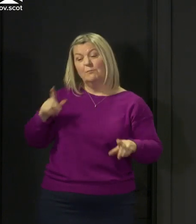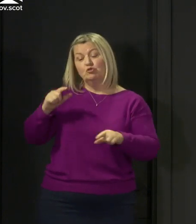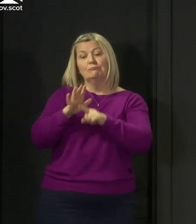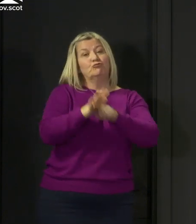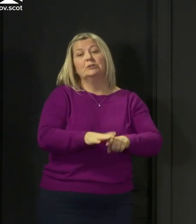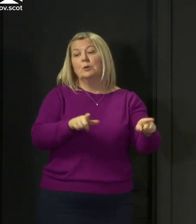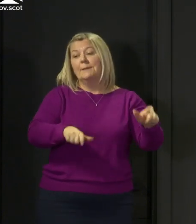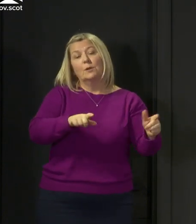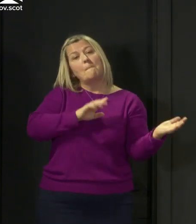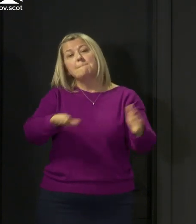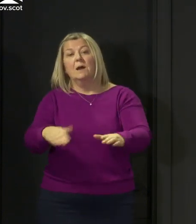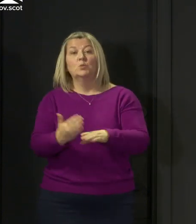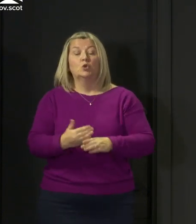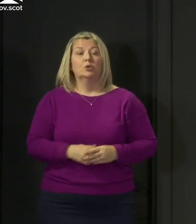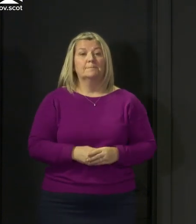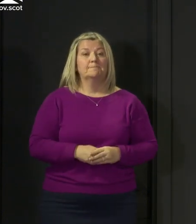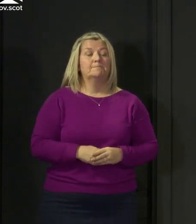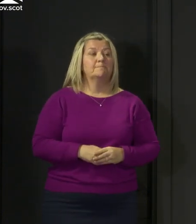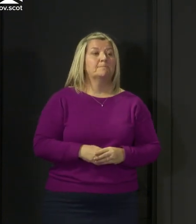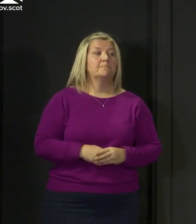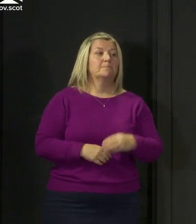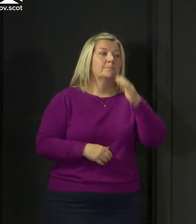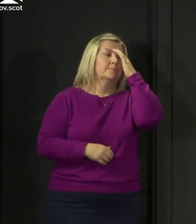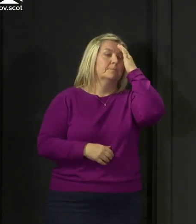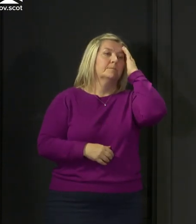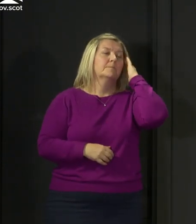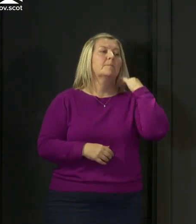Peter MacMahon from ITV Border.